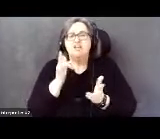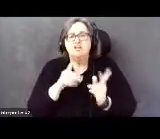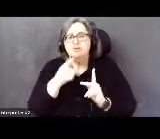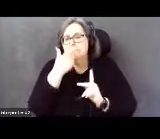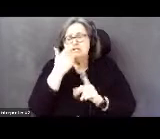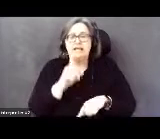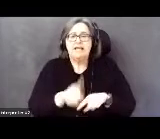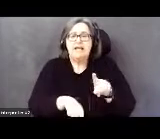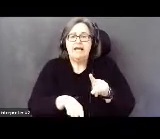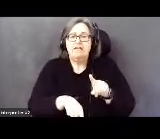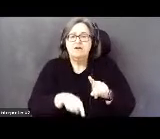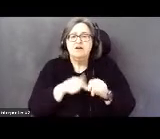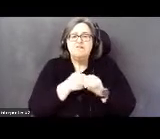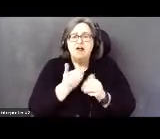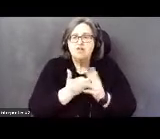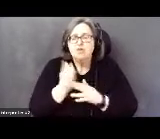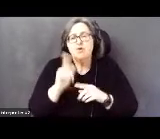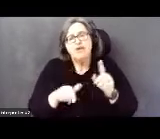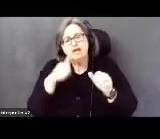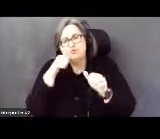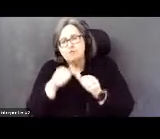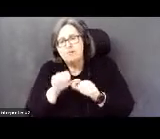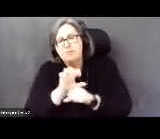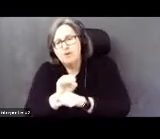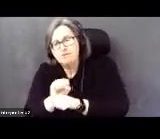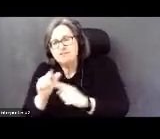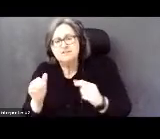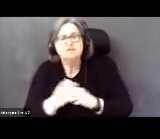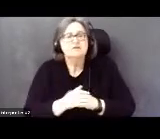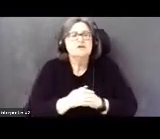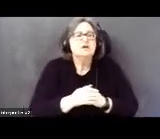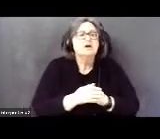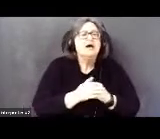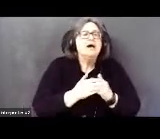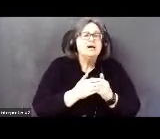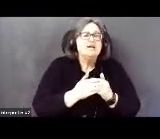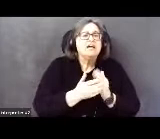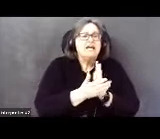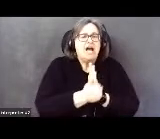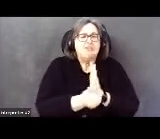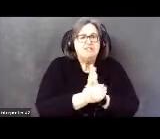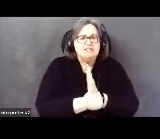through or remember appointments and those types of things. Competence is also something that really comes up in intercept